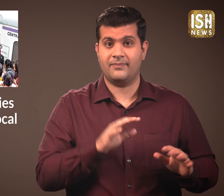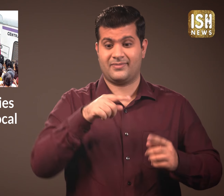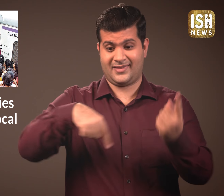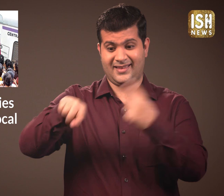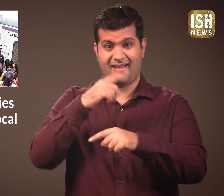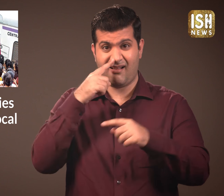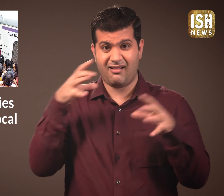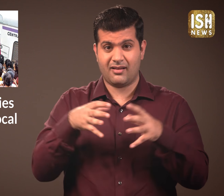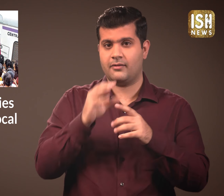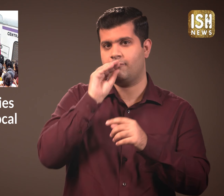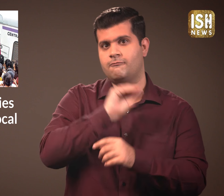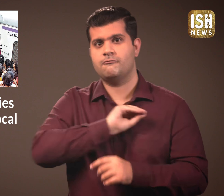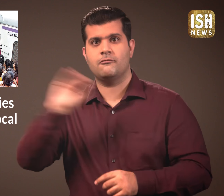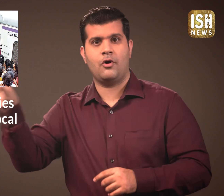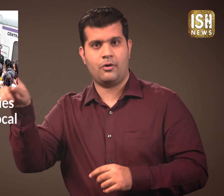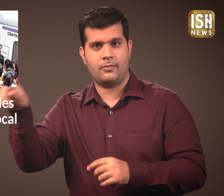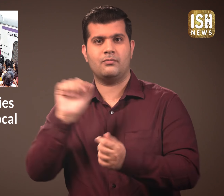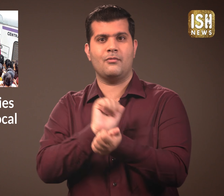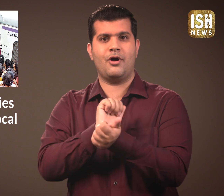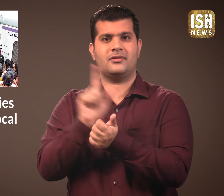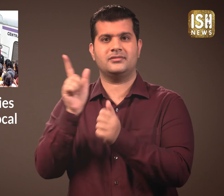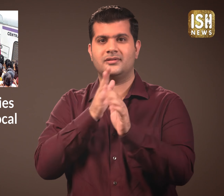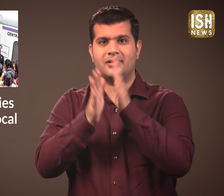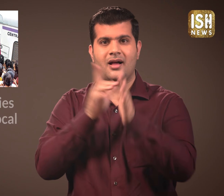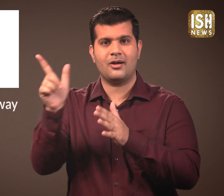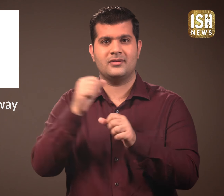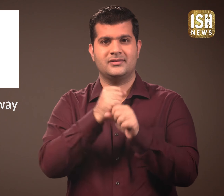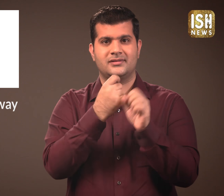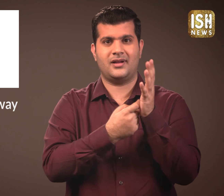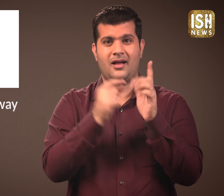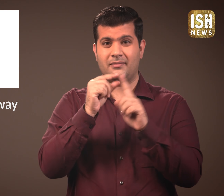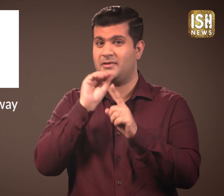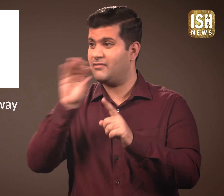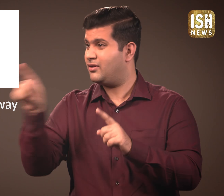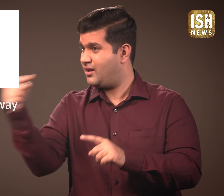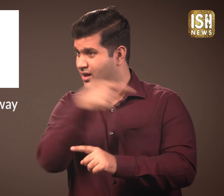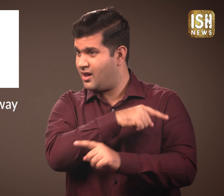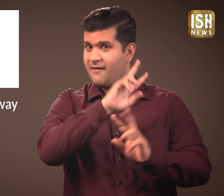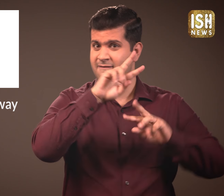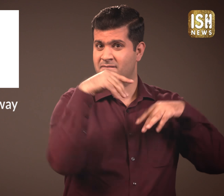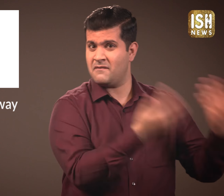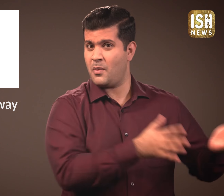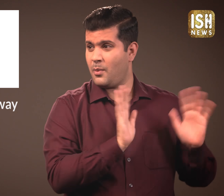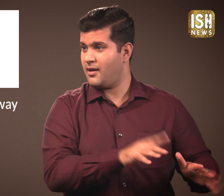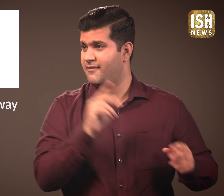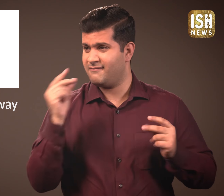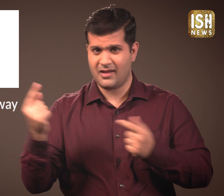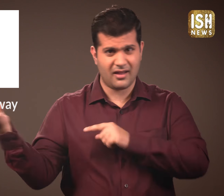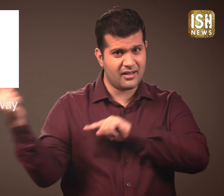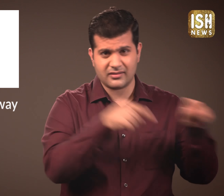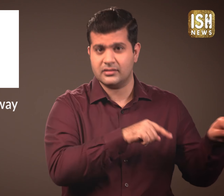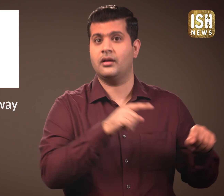The women then informed the GRP that a woman had fallen from the train.